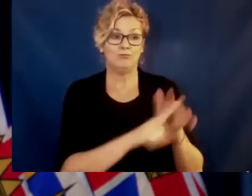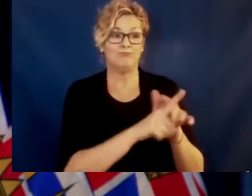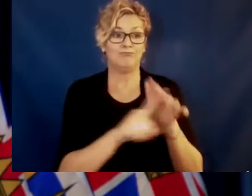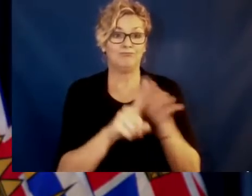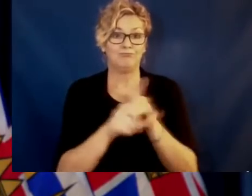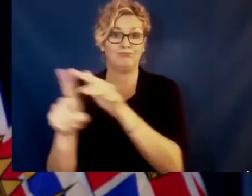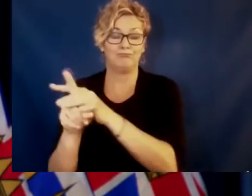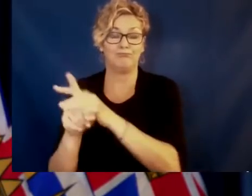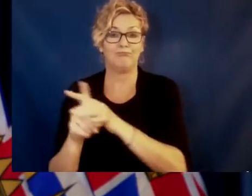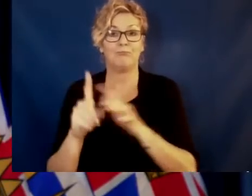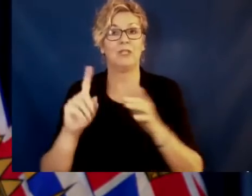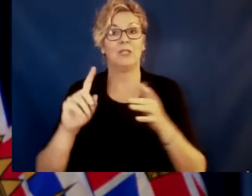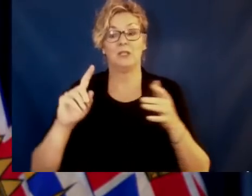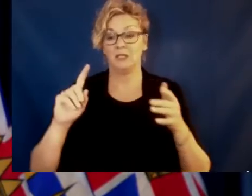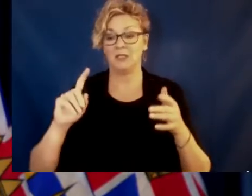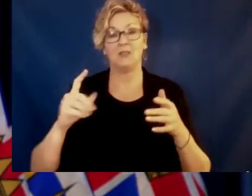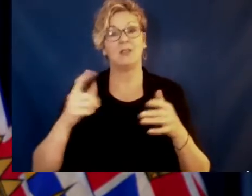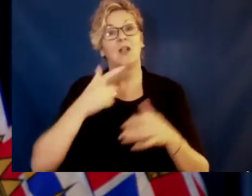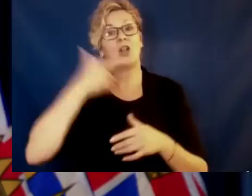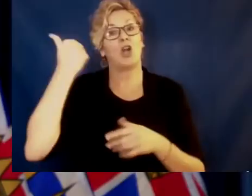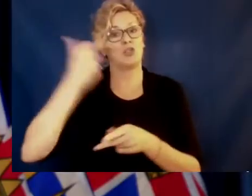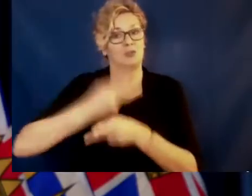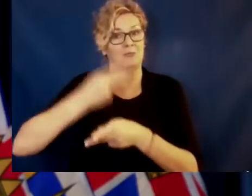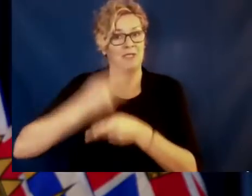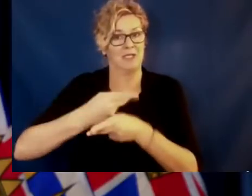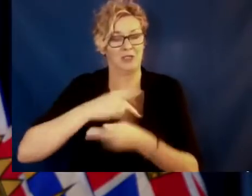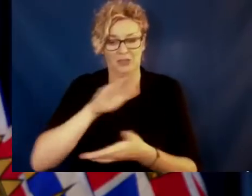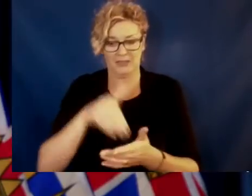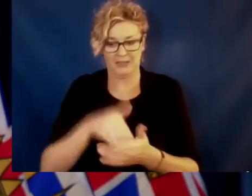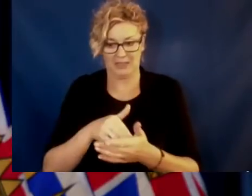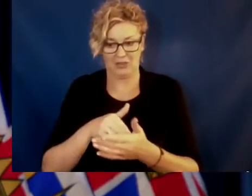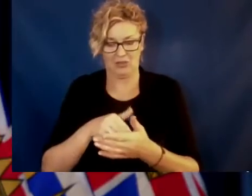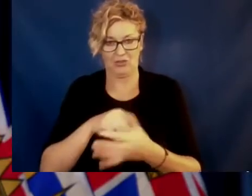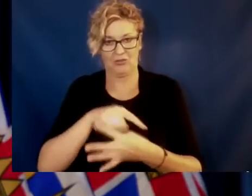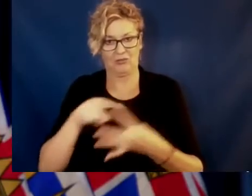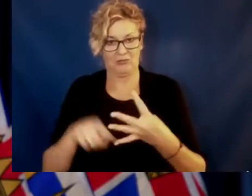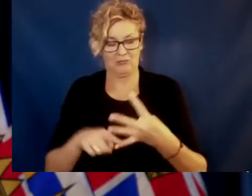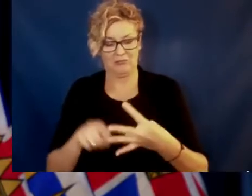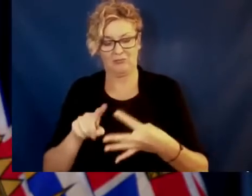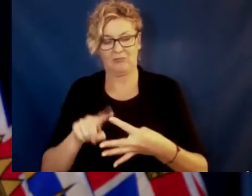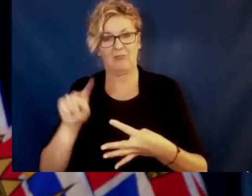arch massonnic home. Unfortunately a second occurrence of COVID-19 in that facility.